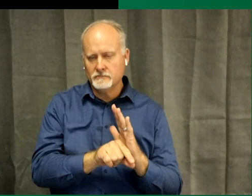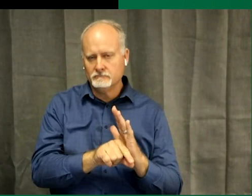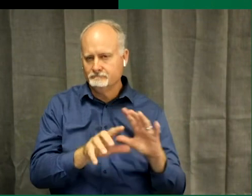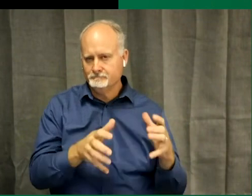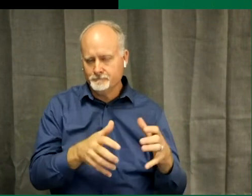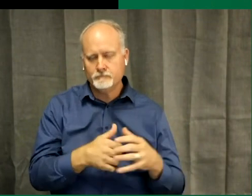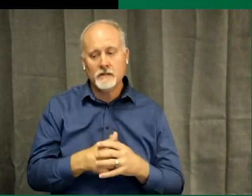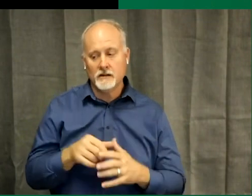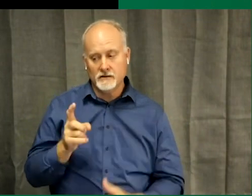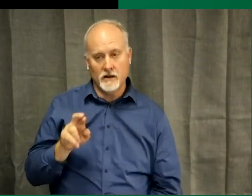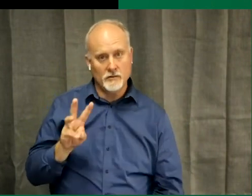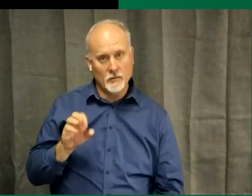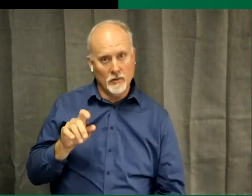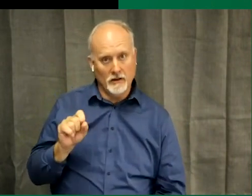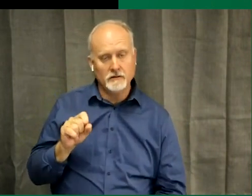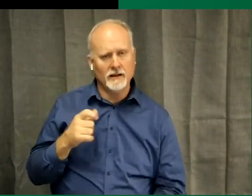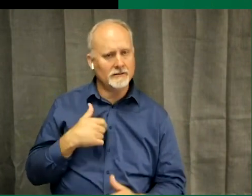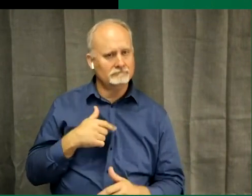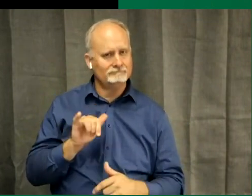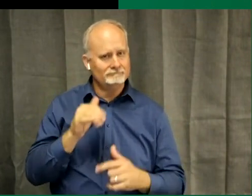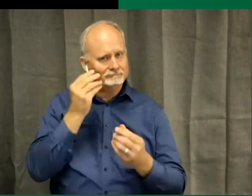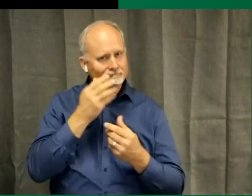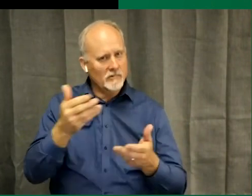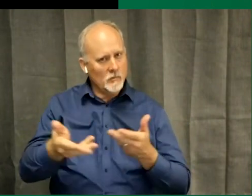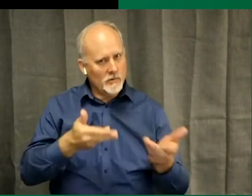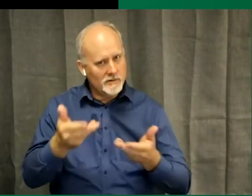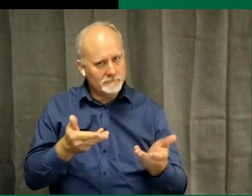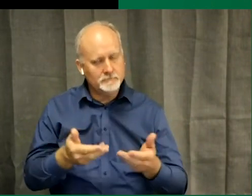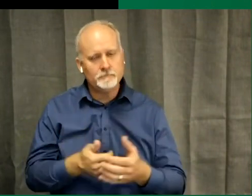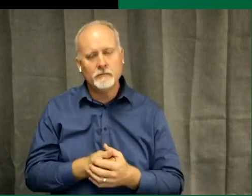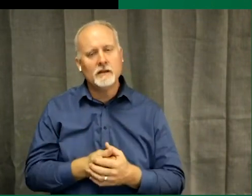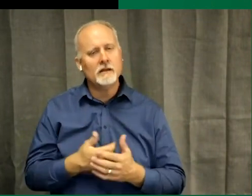opening remarks i want to welcome you all tonight to this town hall i like to begin by commending